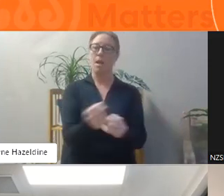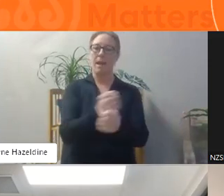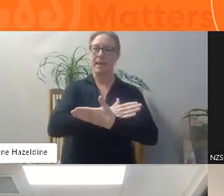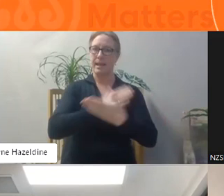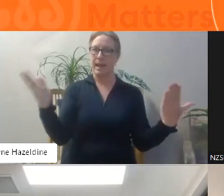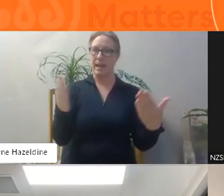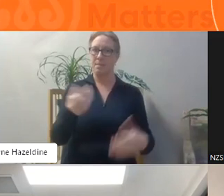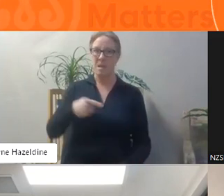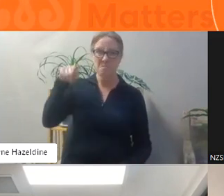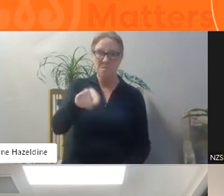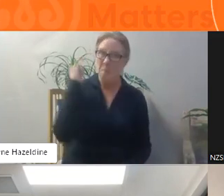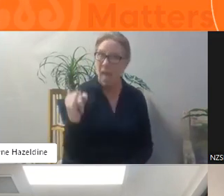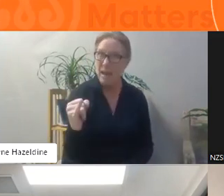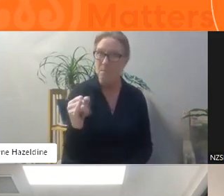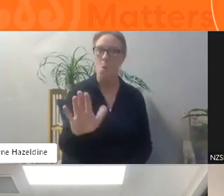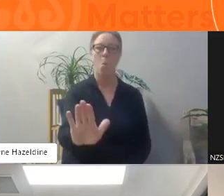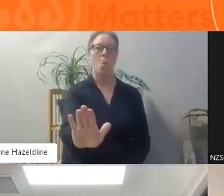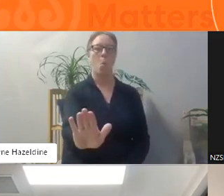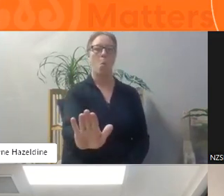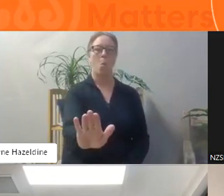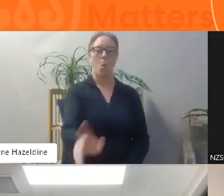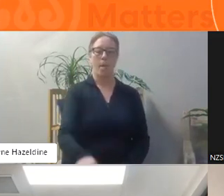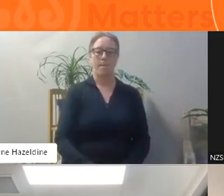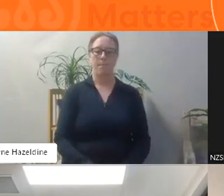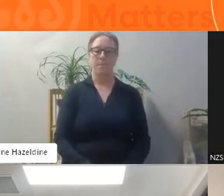the finger at anybody or any particular place as saying this is the current